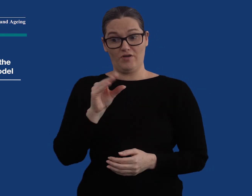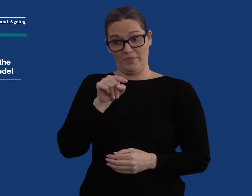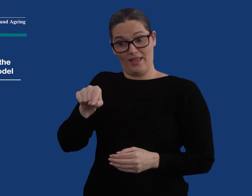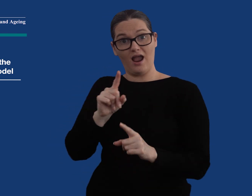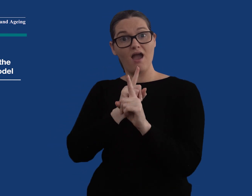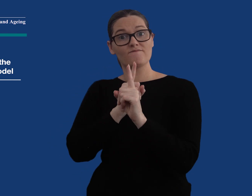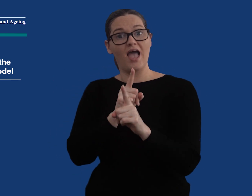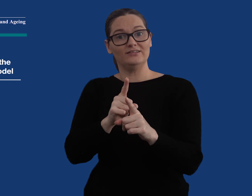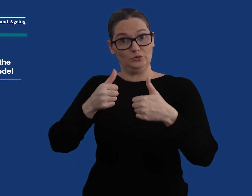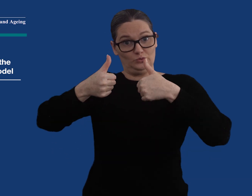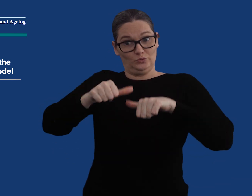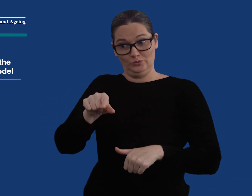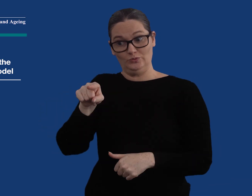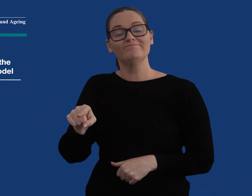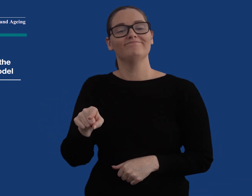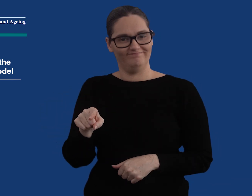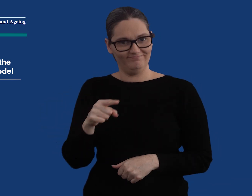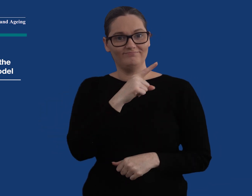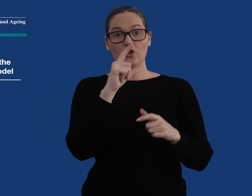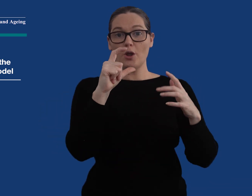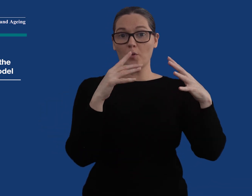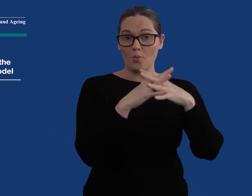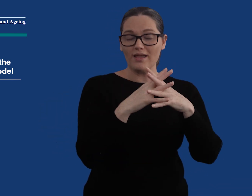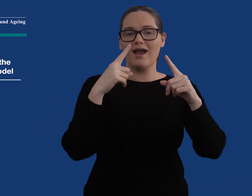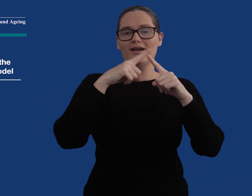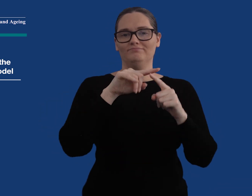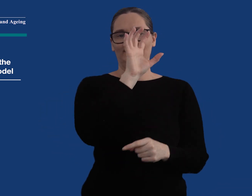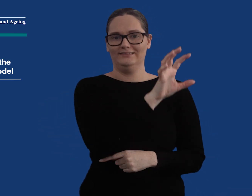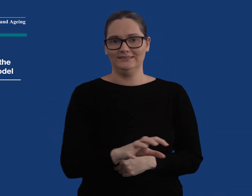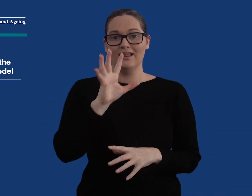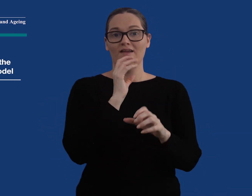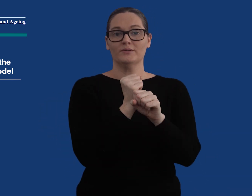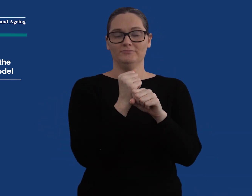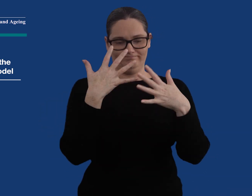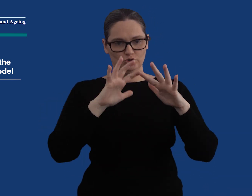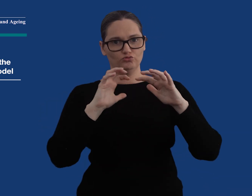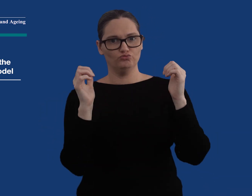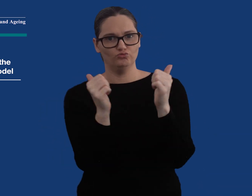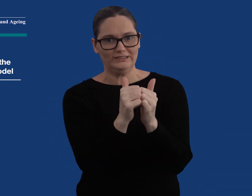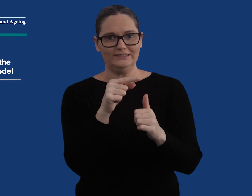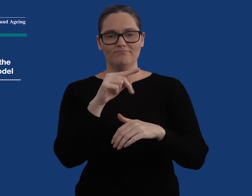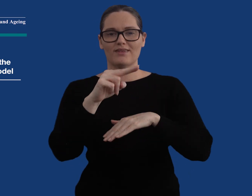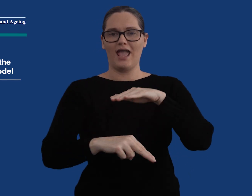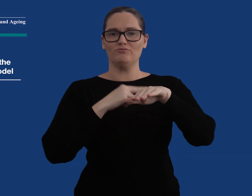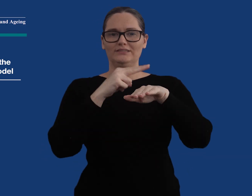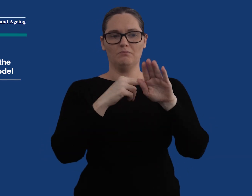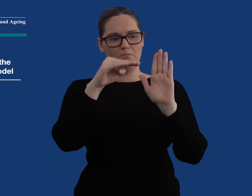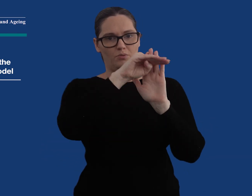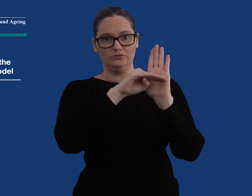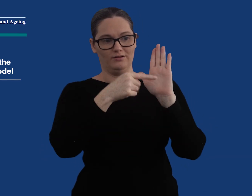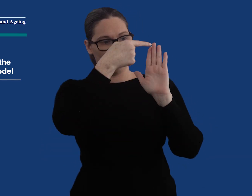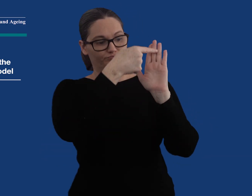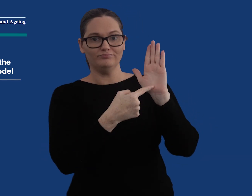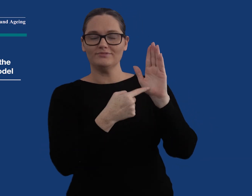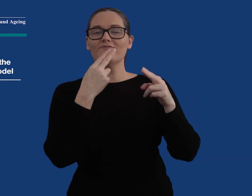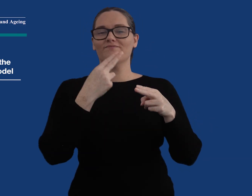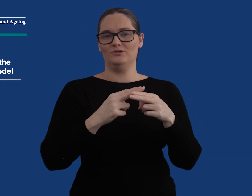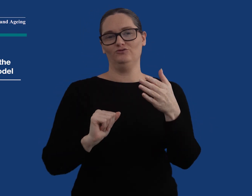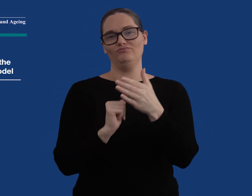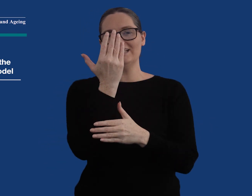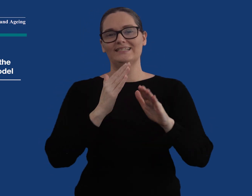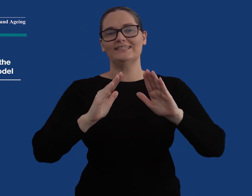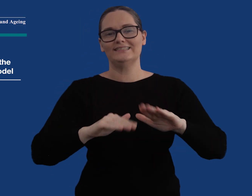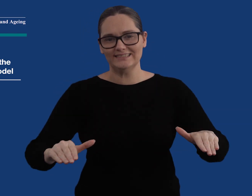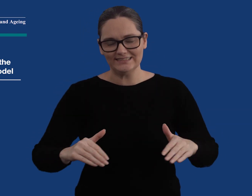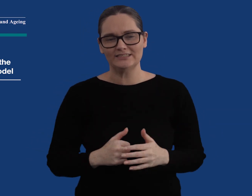Based on this, the Commonwealth and state and territory governments have agreed on a national model for Thriving Kids.